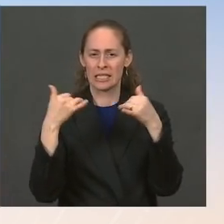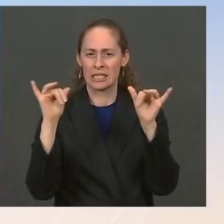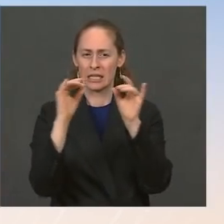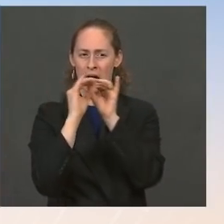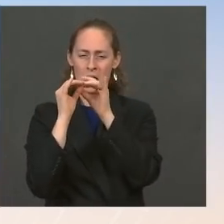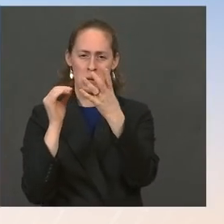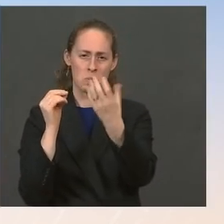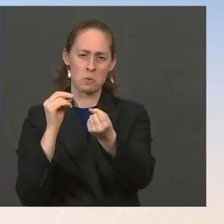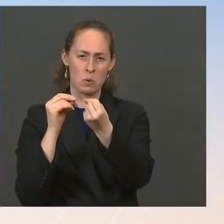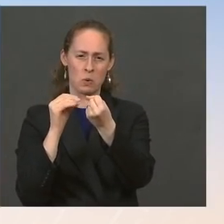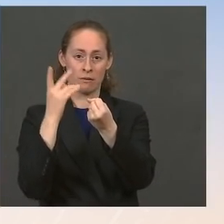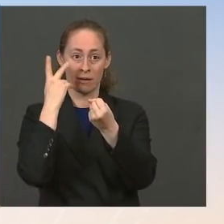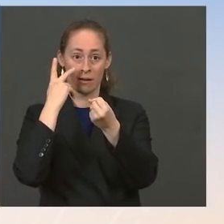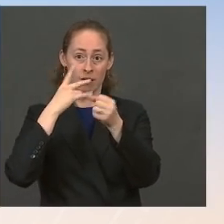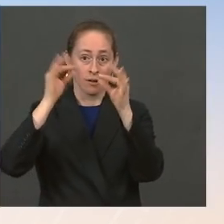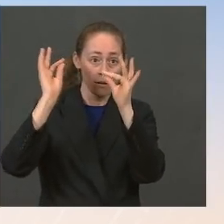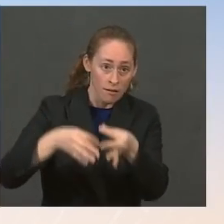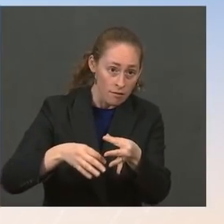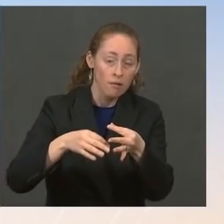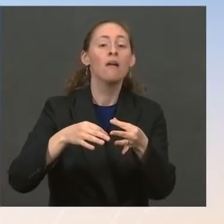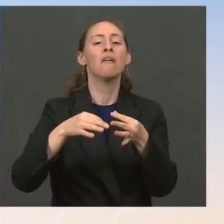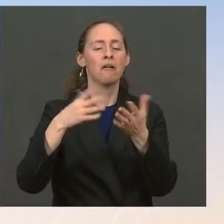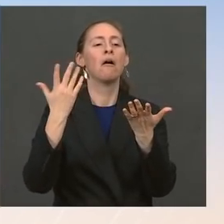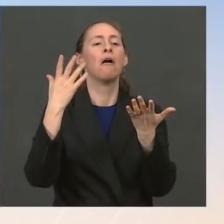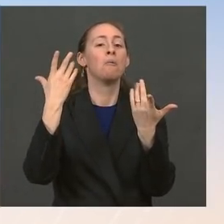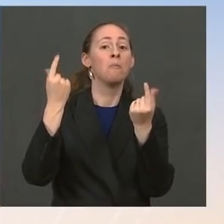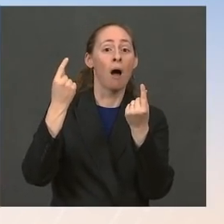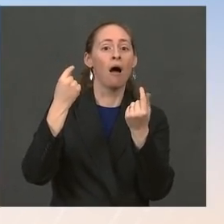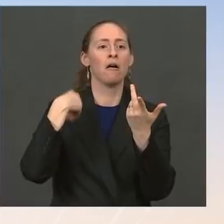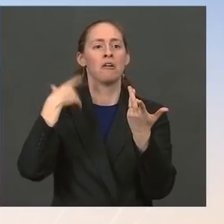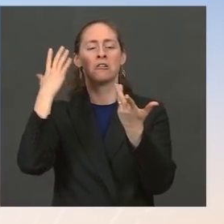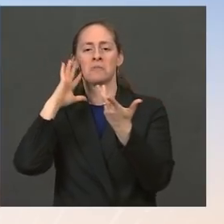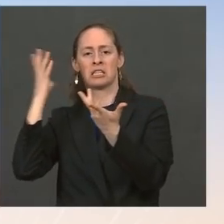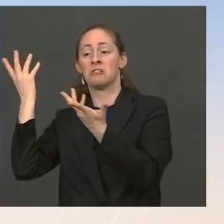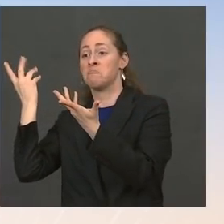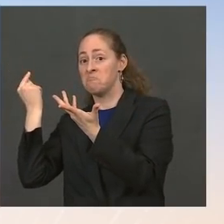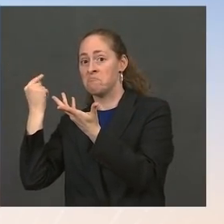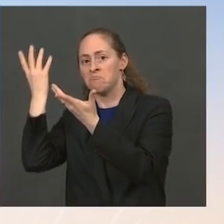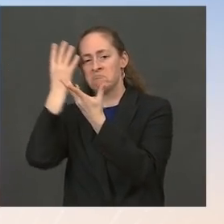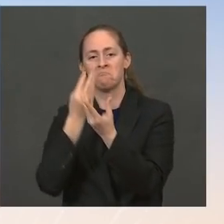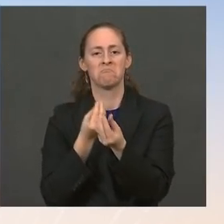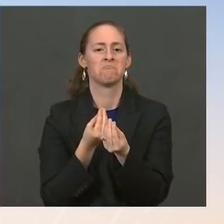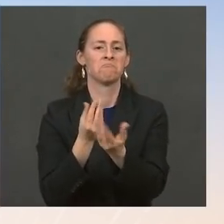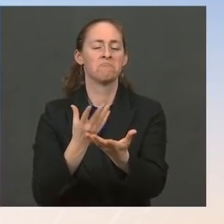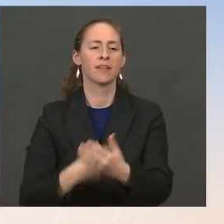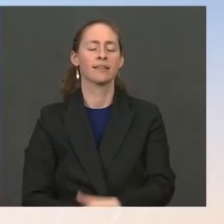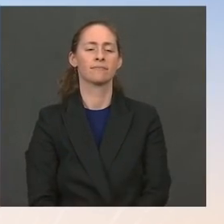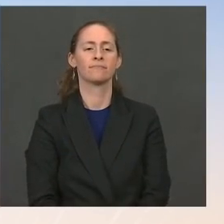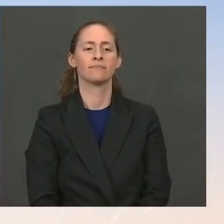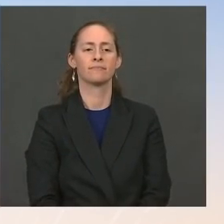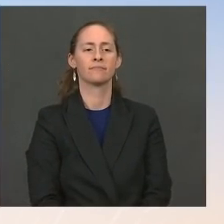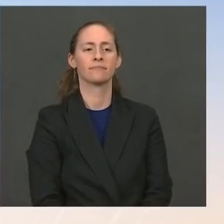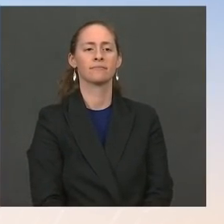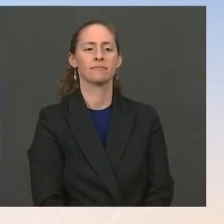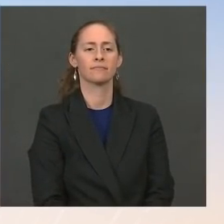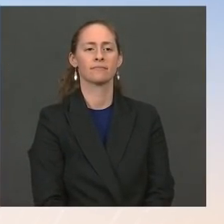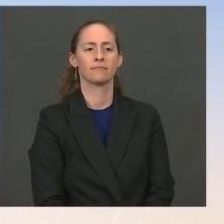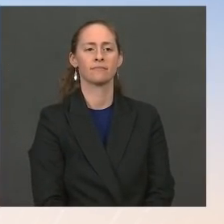I'm sure there will be something we have to say from the White House. But -- and we have been in close touch with officials on the ground through law enforcement channels